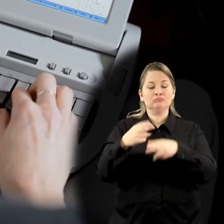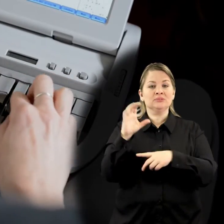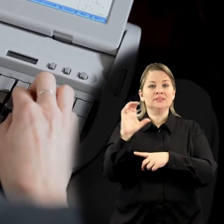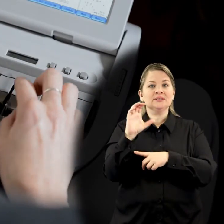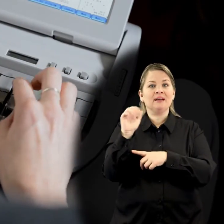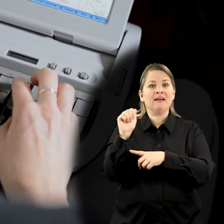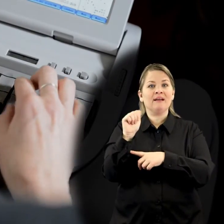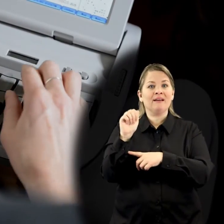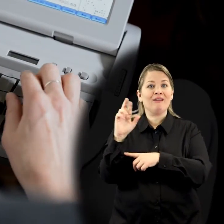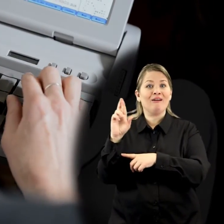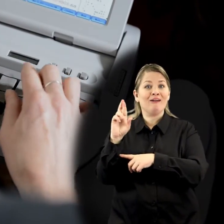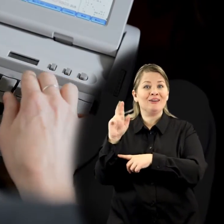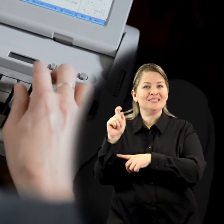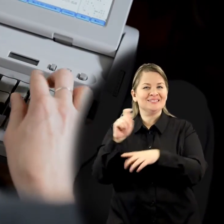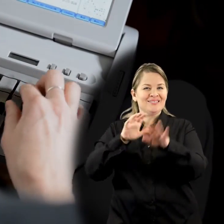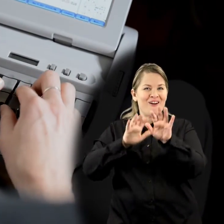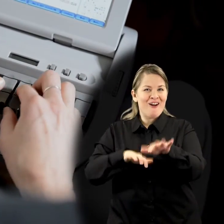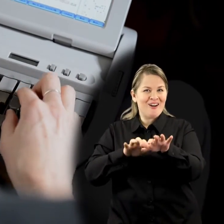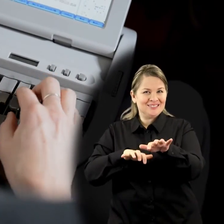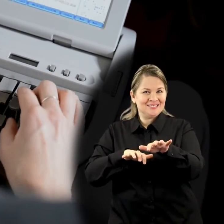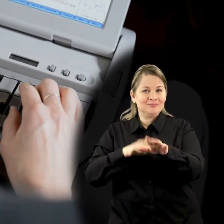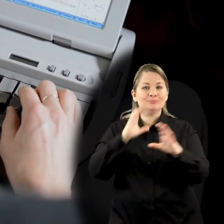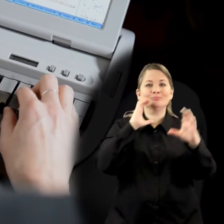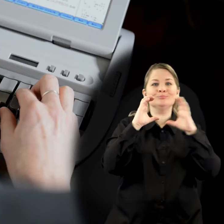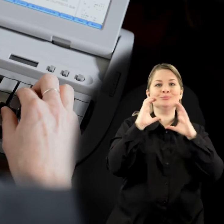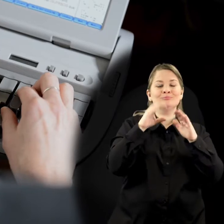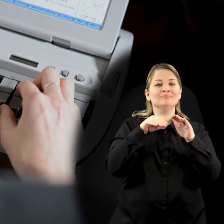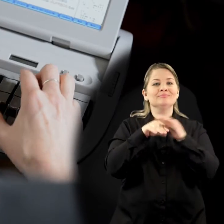Depending on the situation, you might consider arranging for